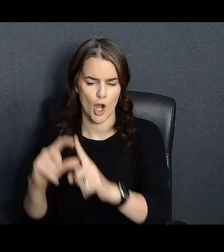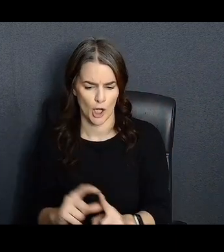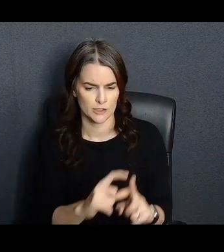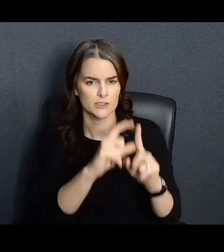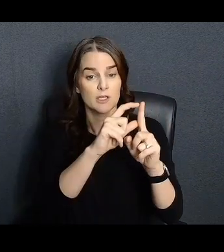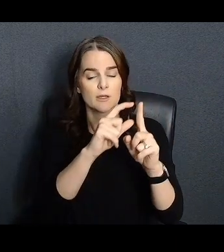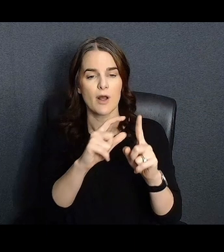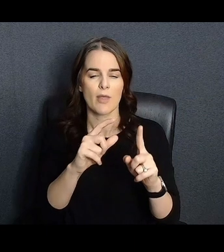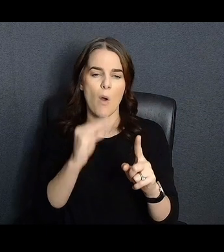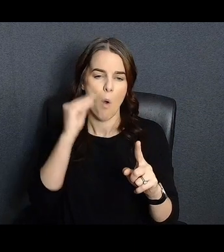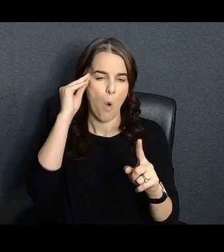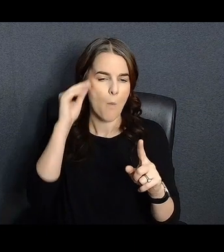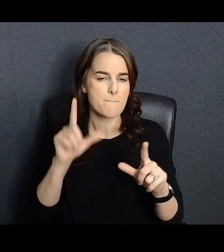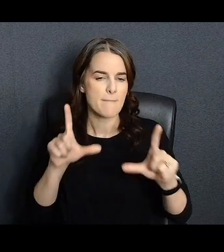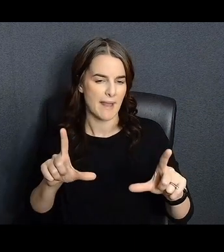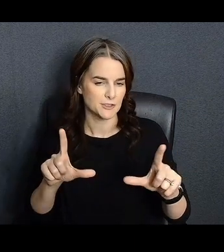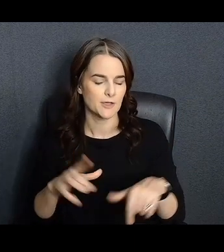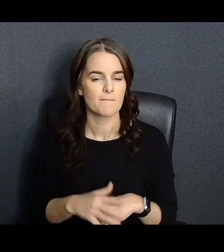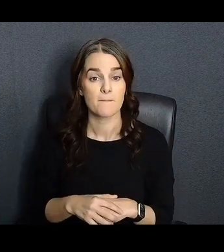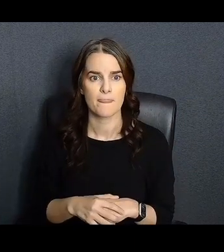And this is a great fit for a lot of folks.